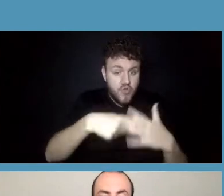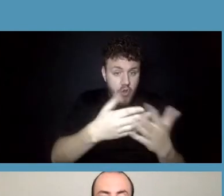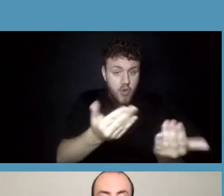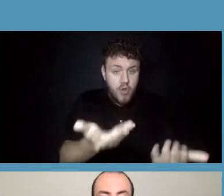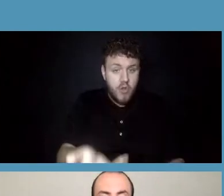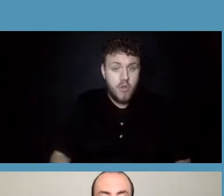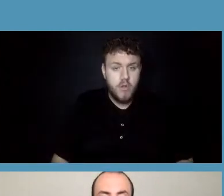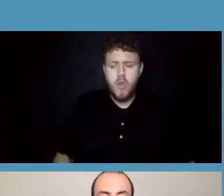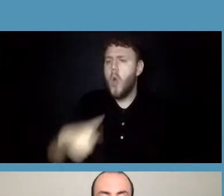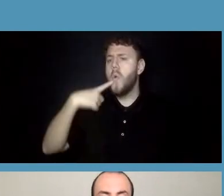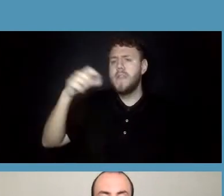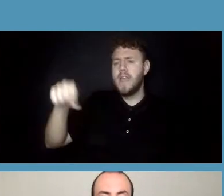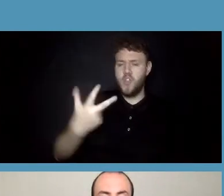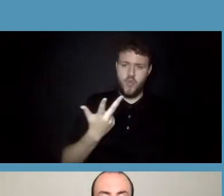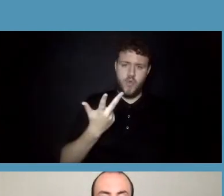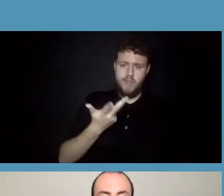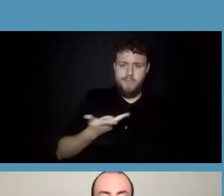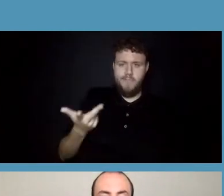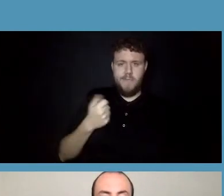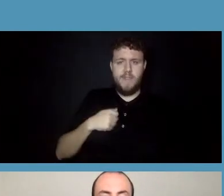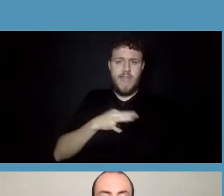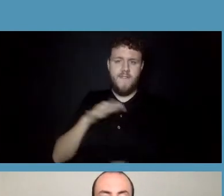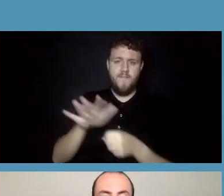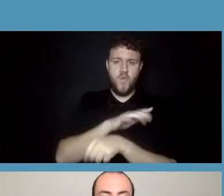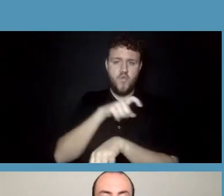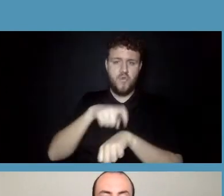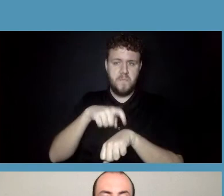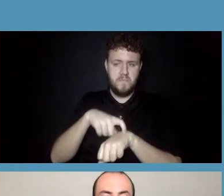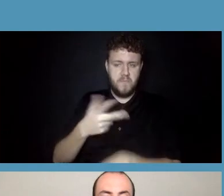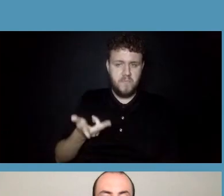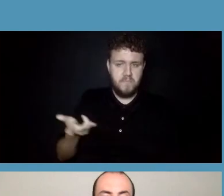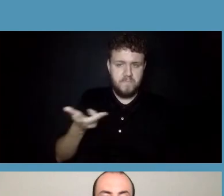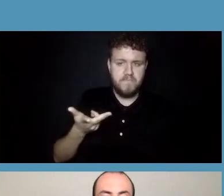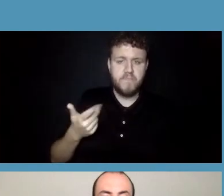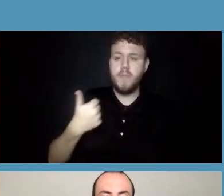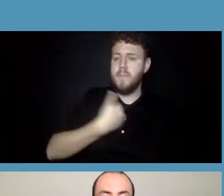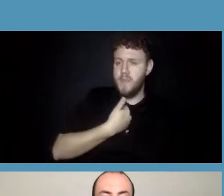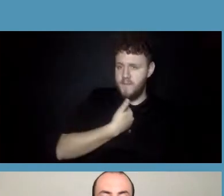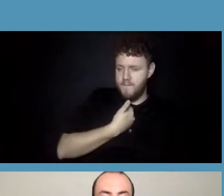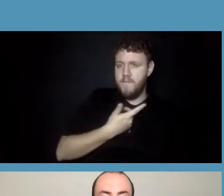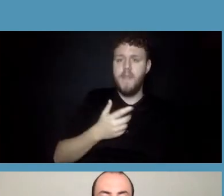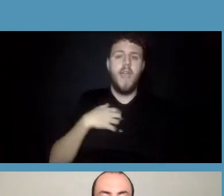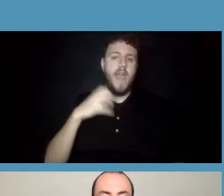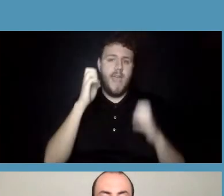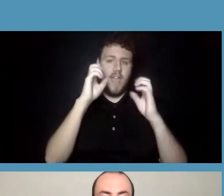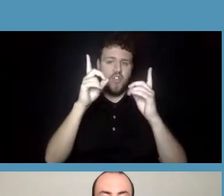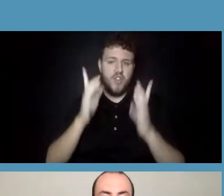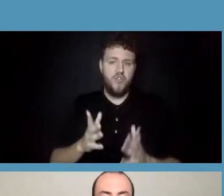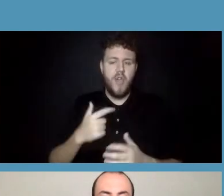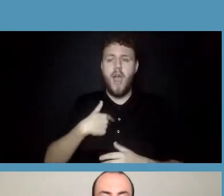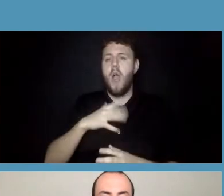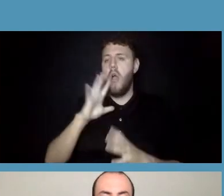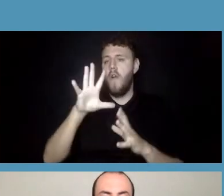There are three of us that are full-time. Myself, as the educator, I do the programming, our manager